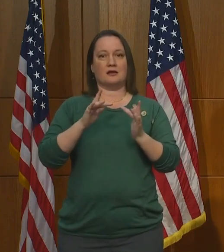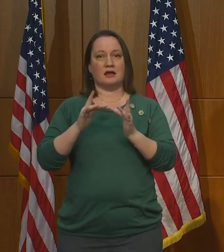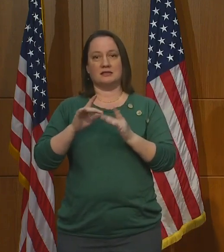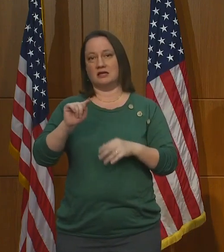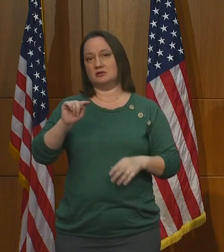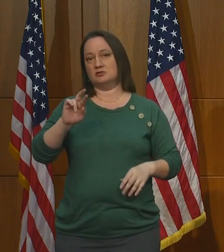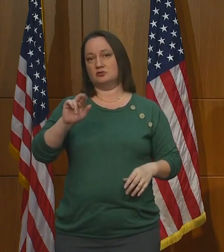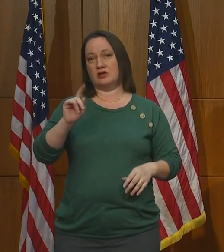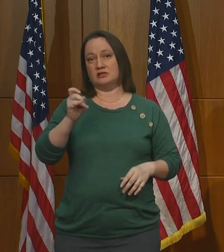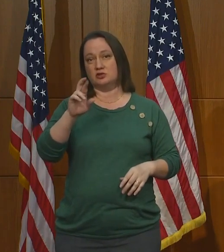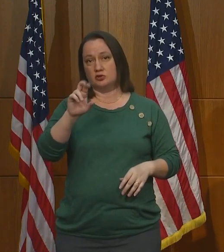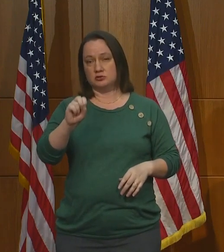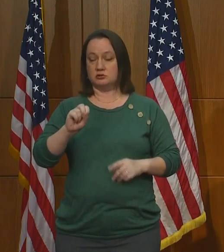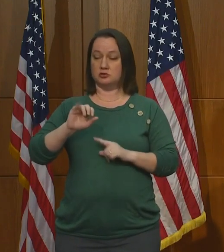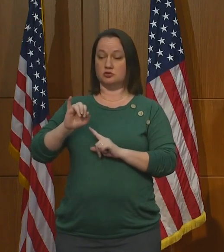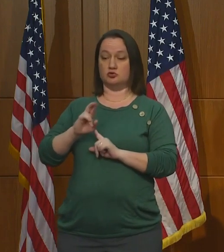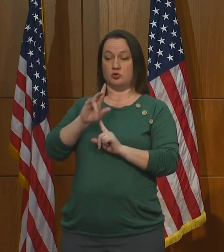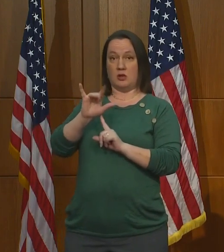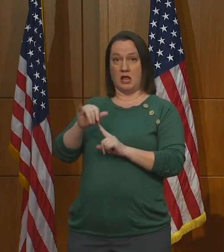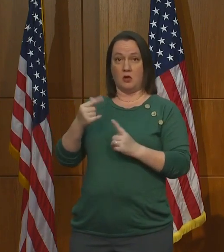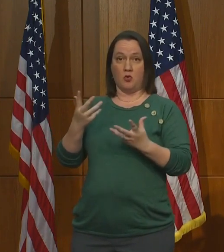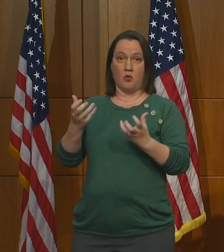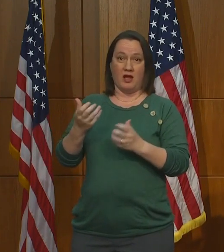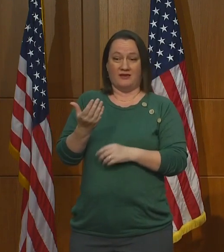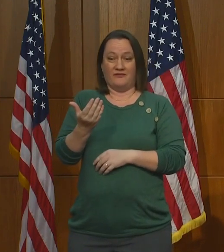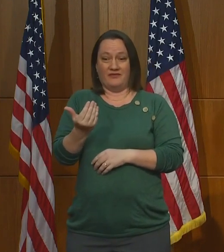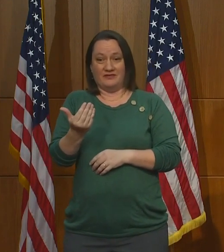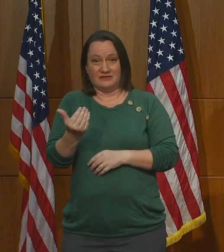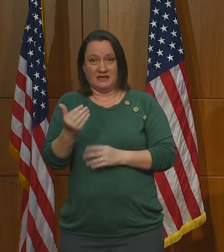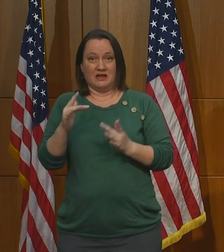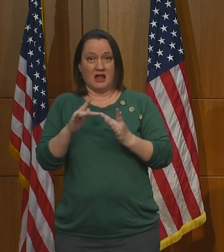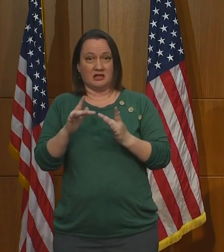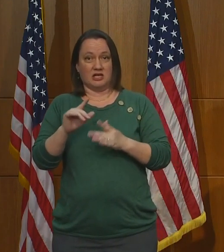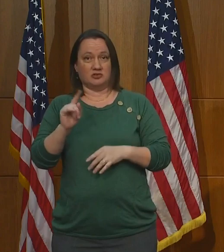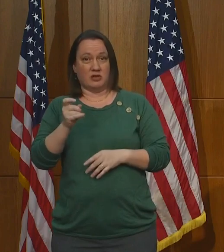HIRING CONTACT TRACERS. FOR